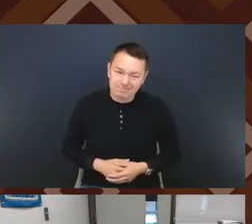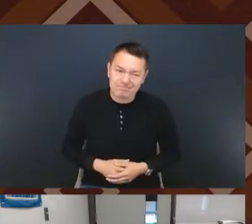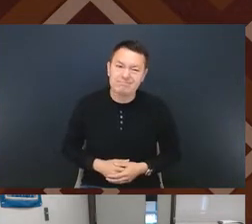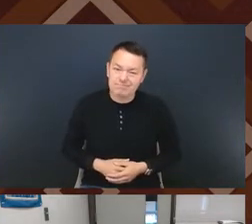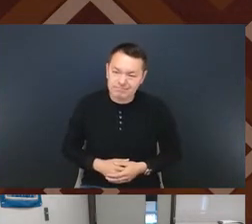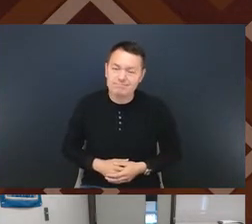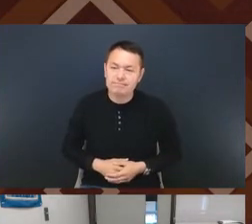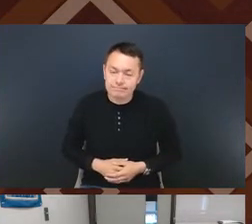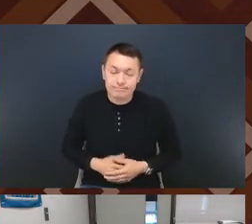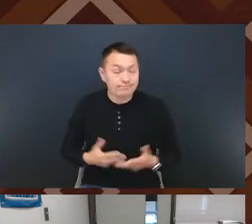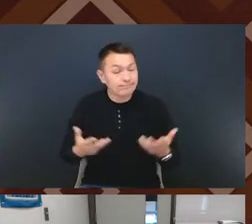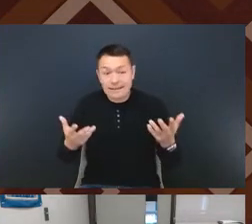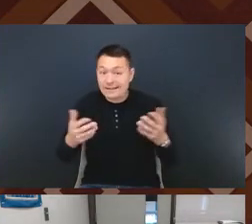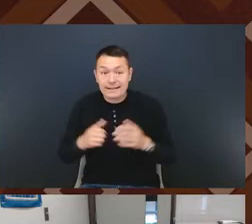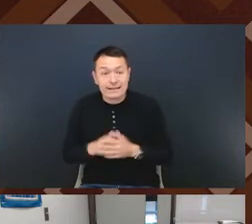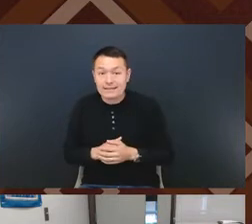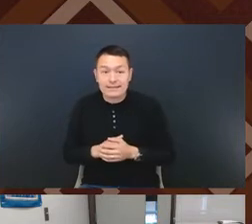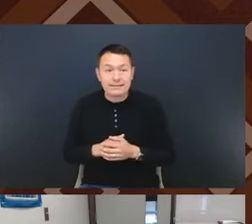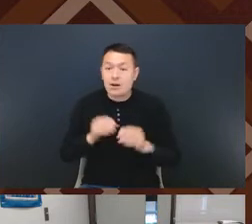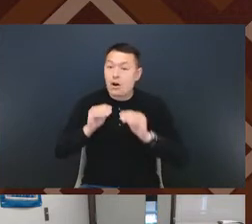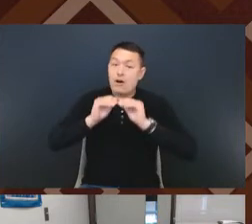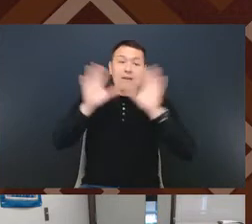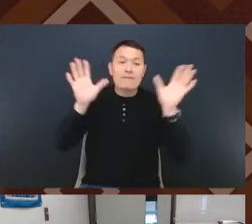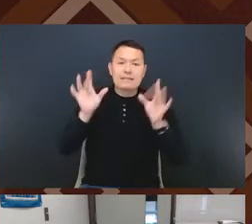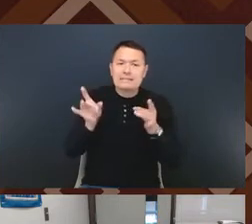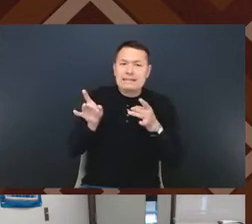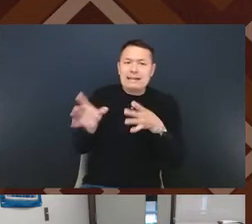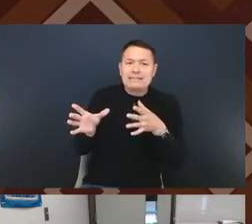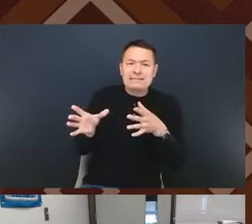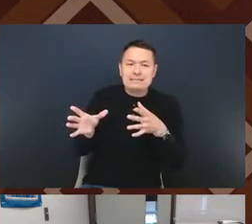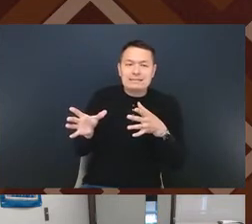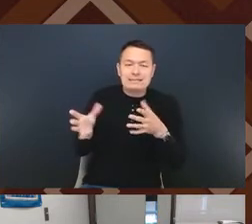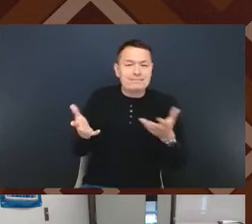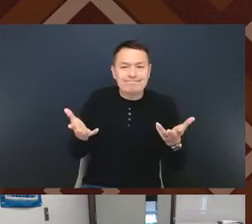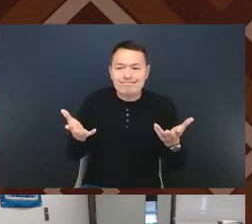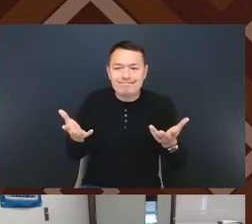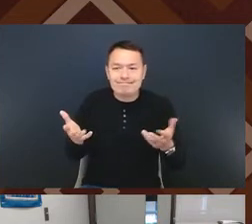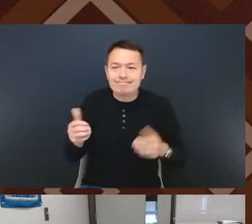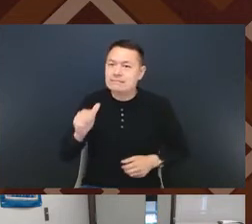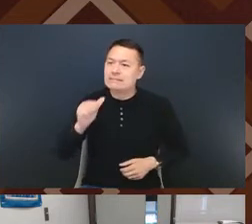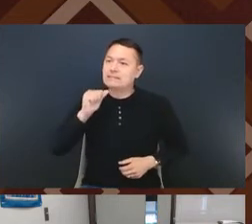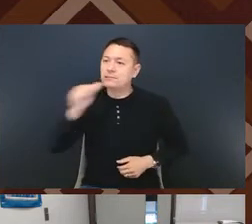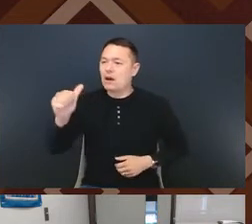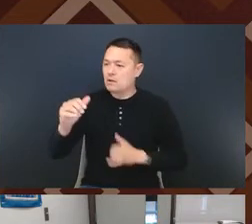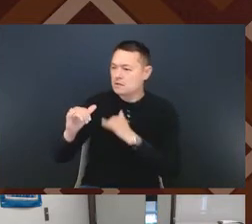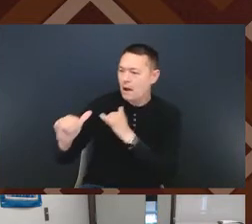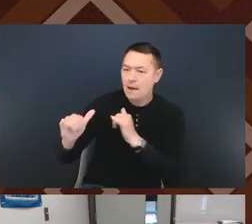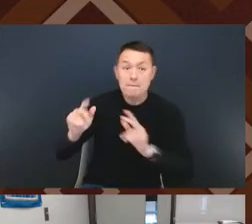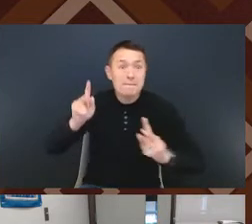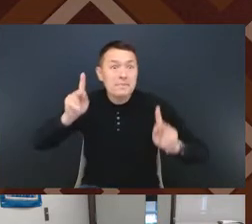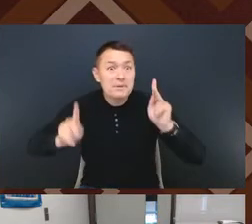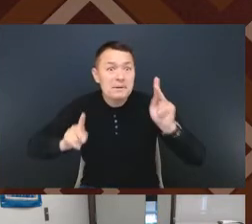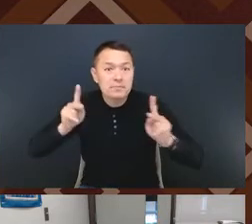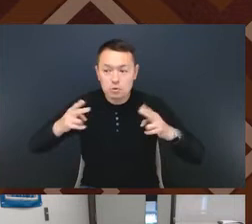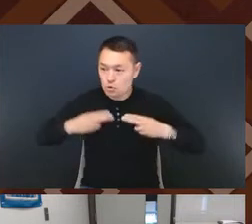hey, they're not black regular people like us. So what's the big deal?